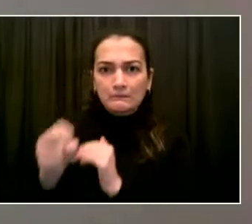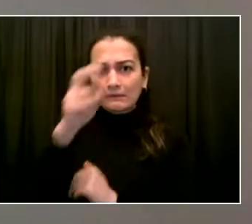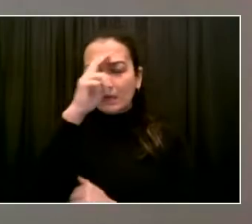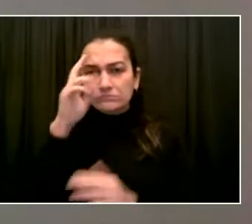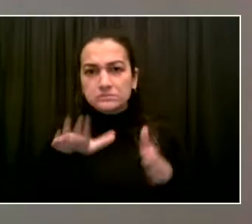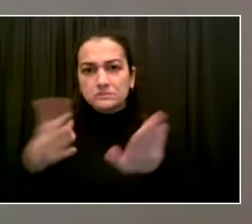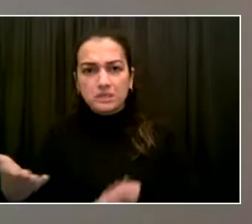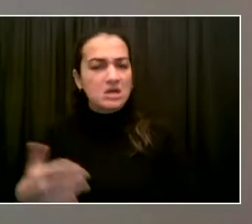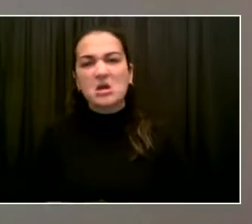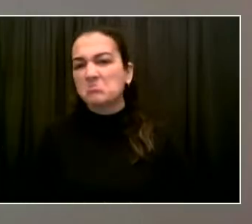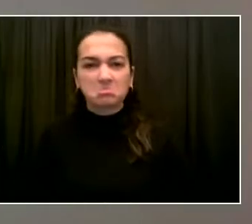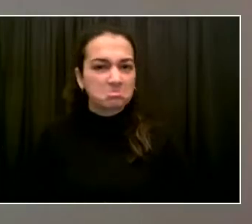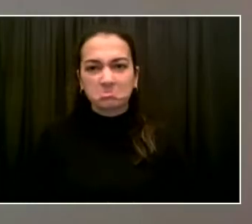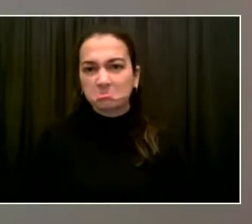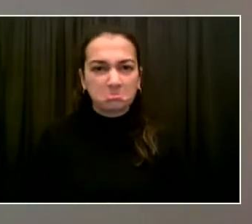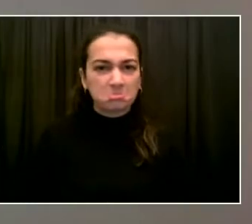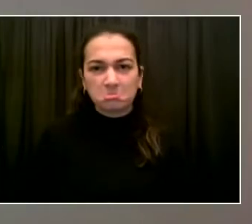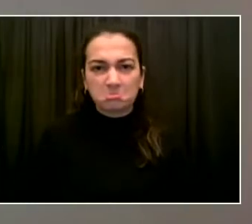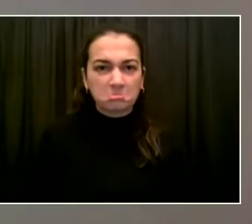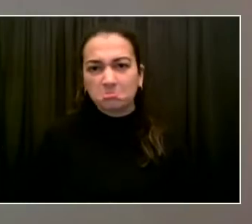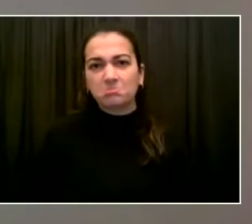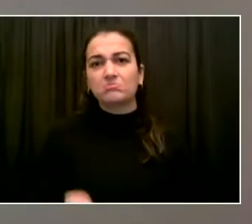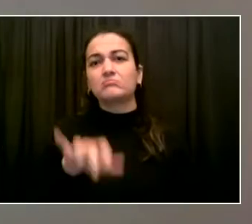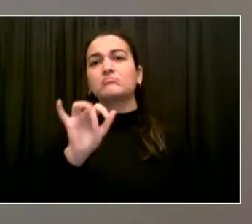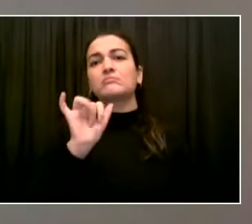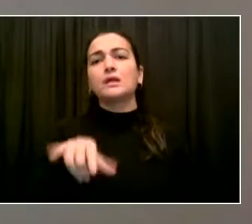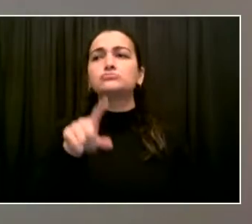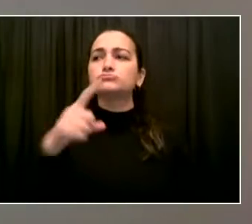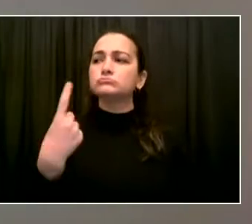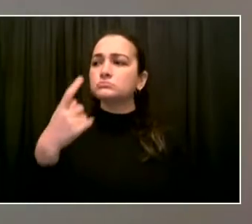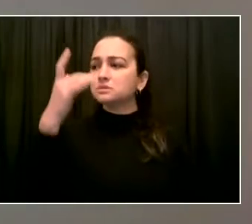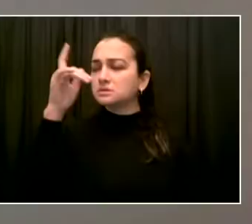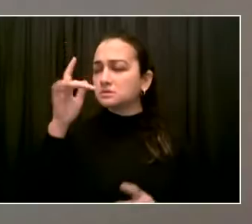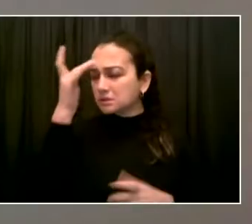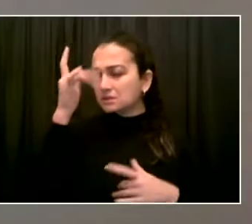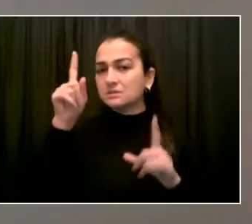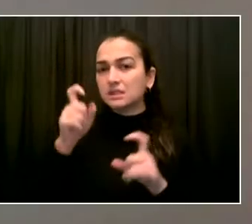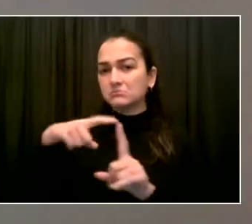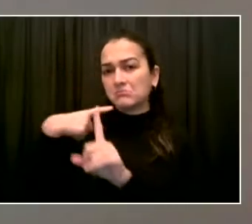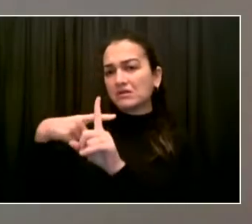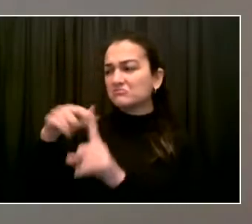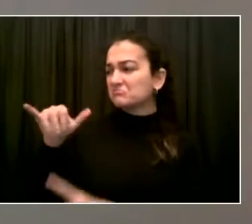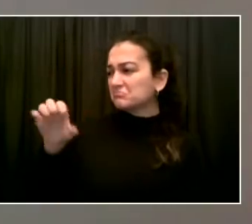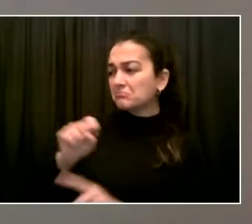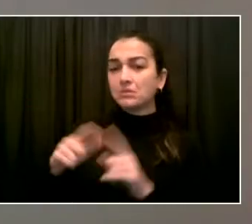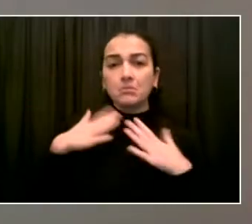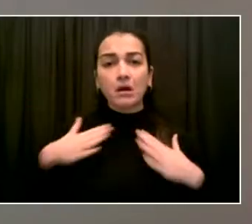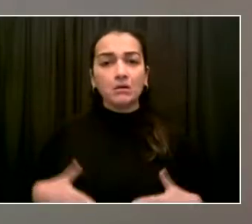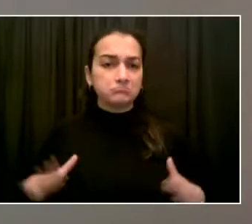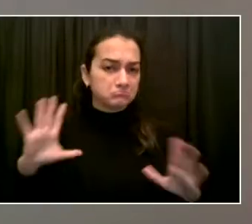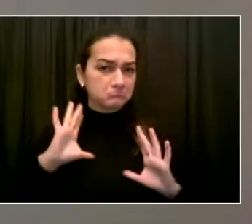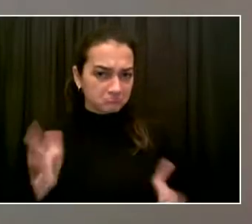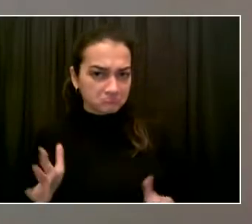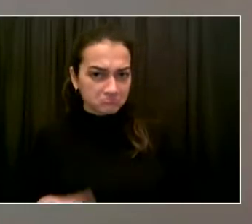TESTING POSITIVE WITHOUT ANY SYMPTOMS. PEOPLE UNVACCINATED WE CONTINUE TO SEE IN OUR HOSPITAL